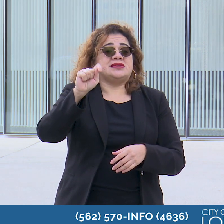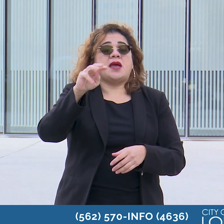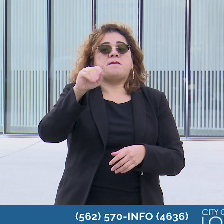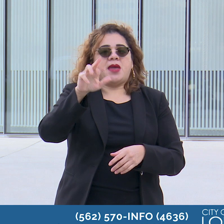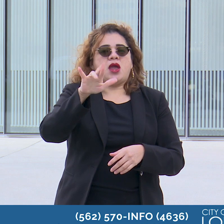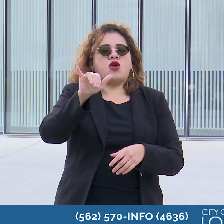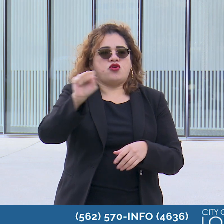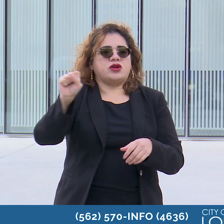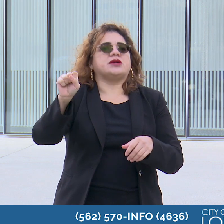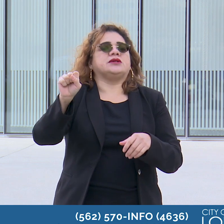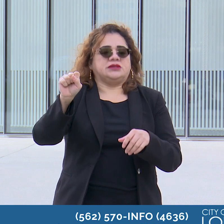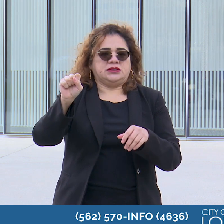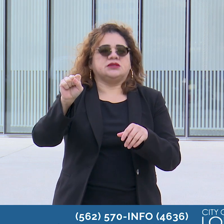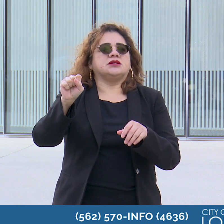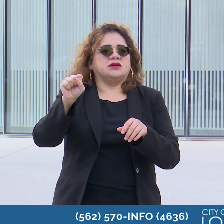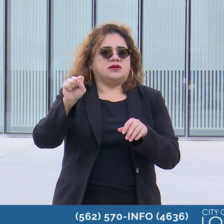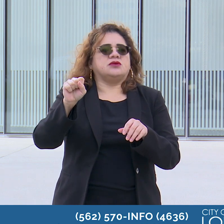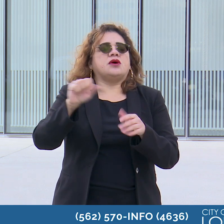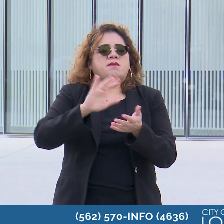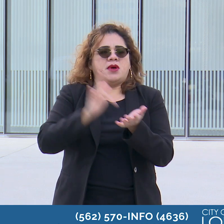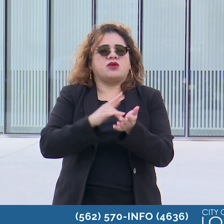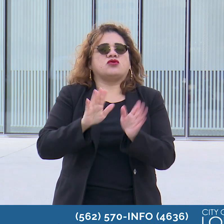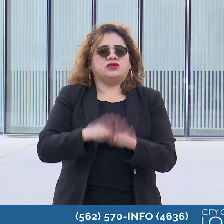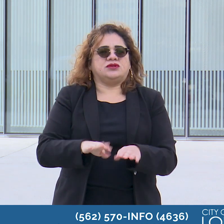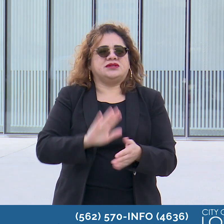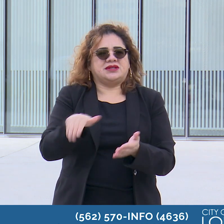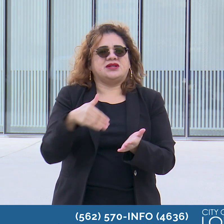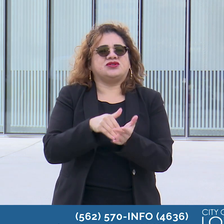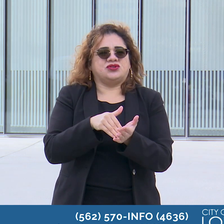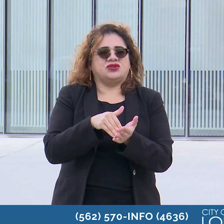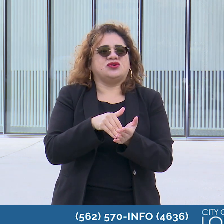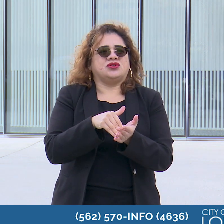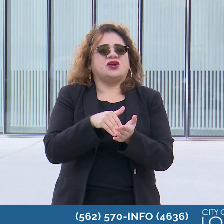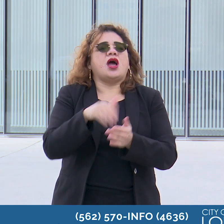These of course are the folks, the doctors and the nurses and the medical personnel that